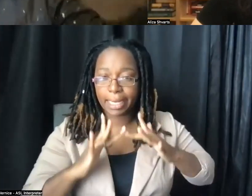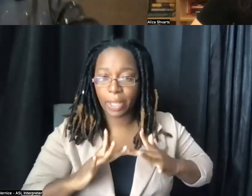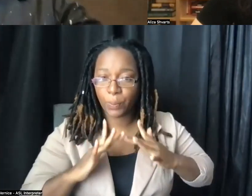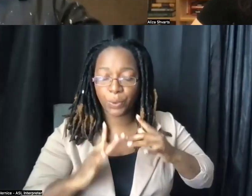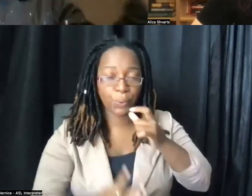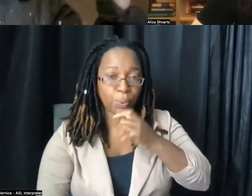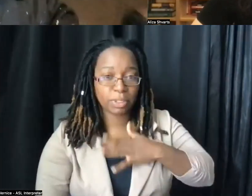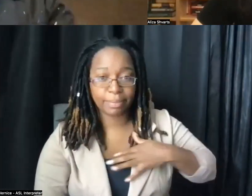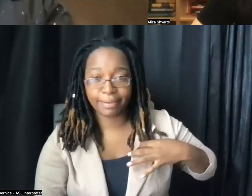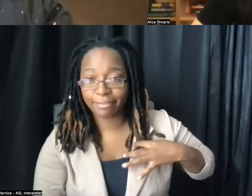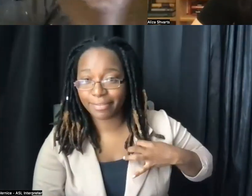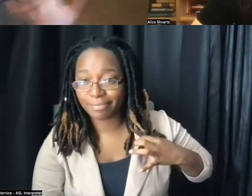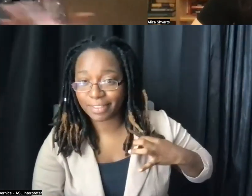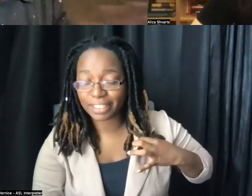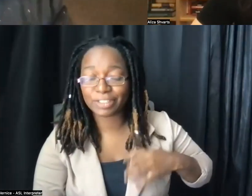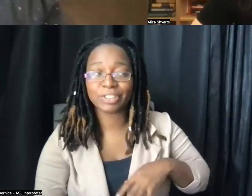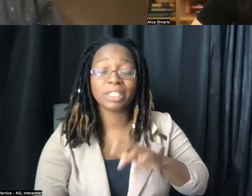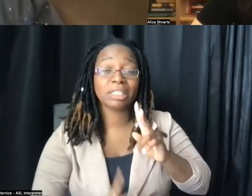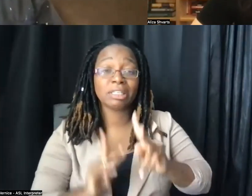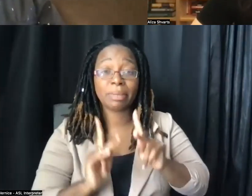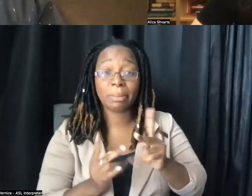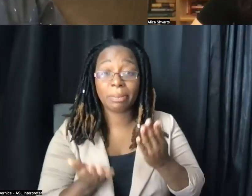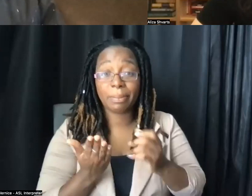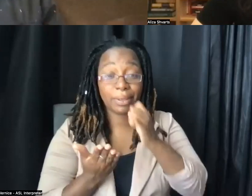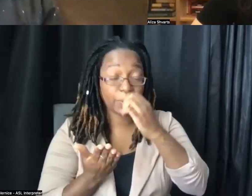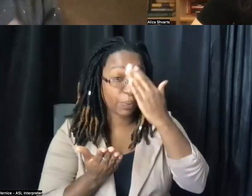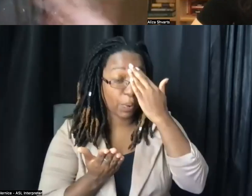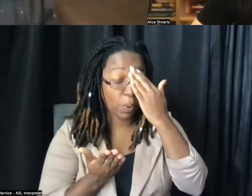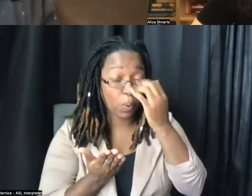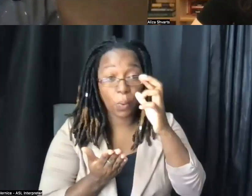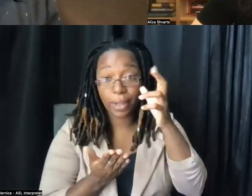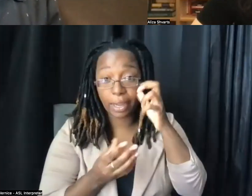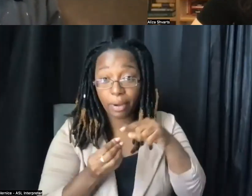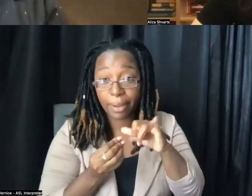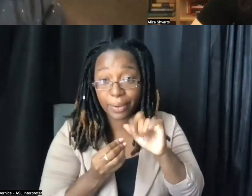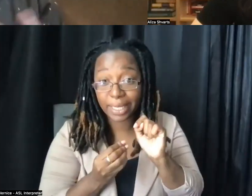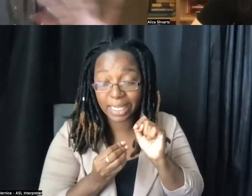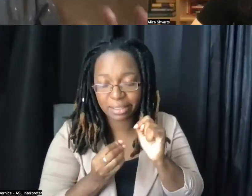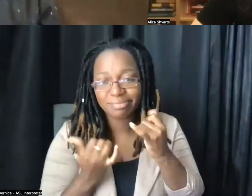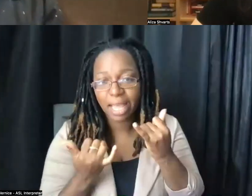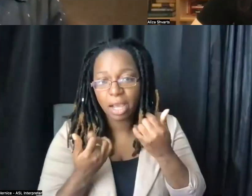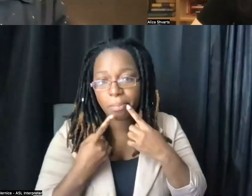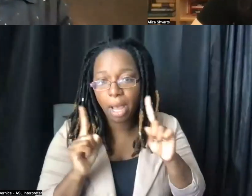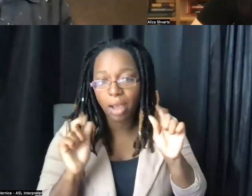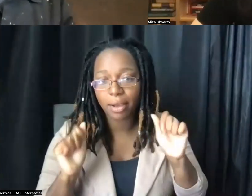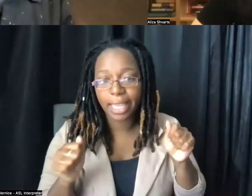my networks and the networks of my volunteers so that the people who may not otherwise hear about it